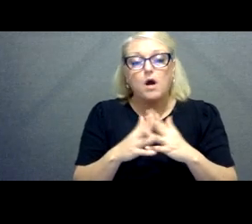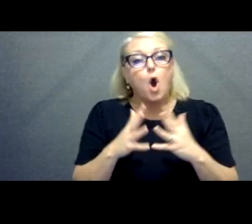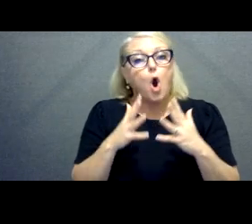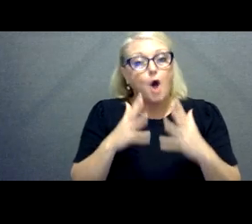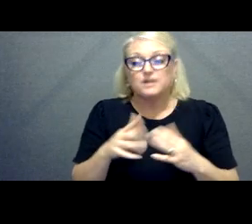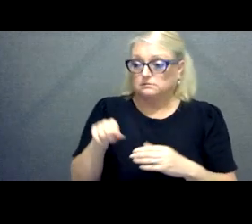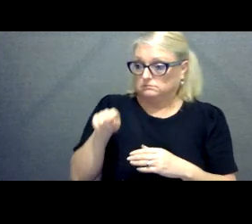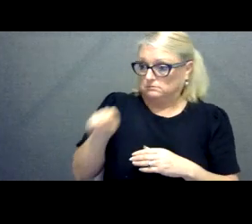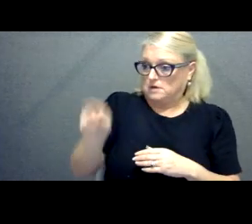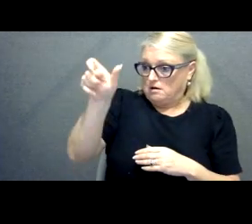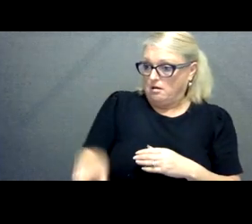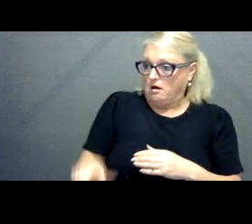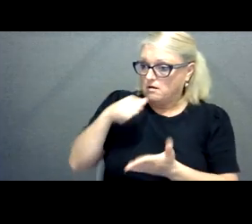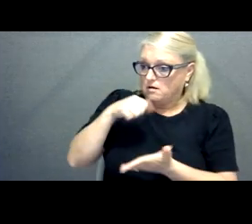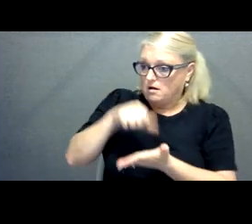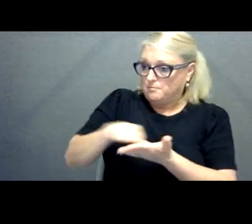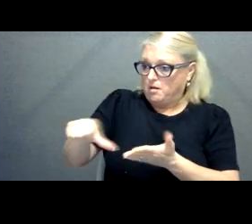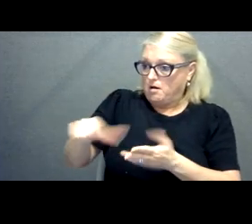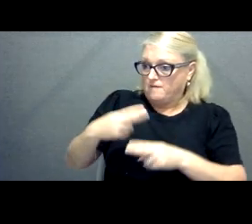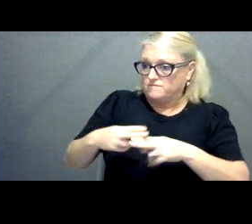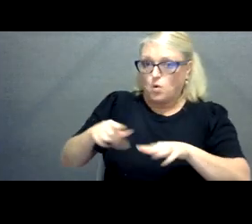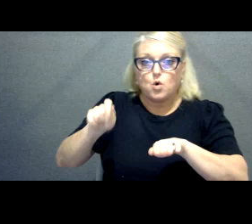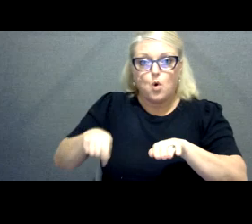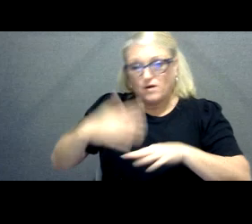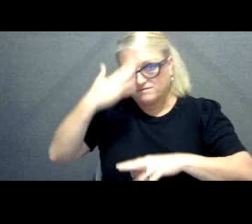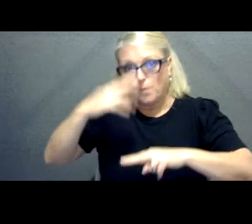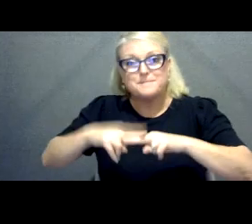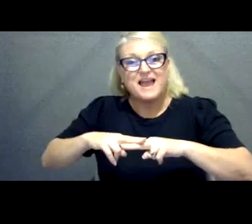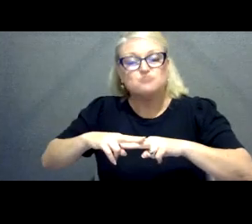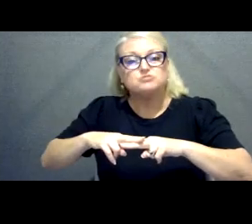court for their parenting orders but actually they need to go to mediation first so we might fund the